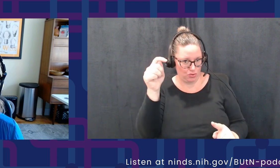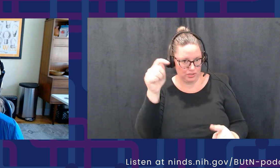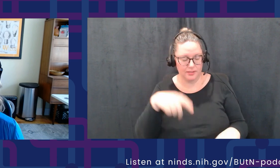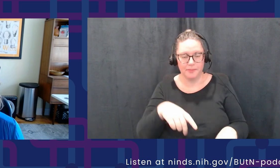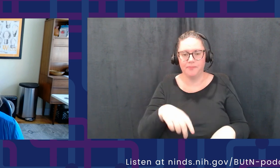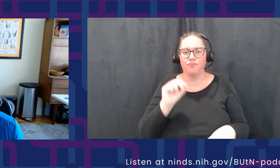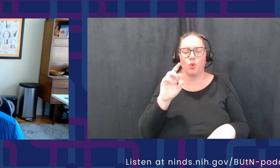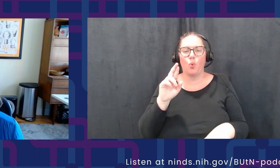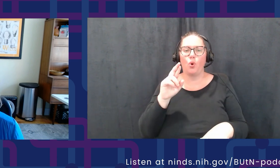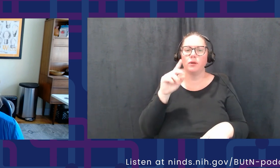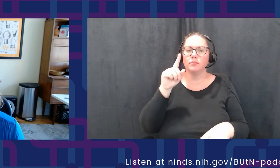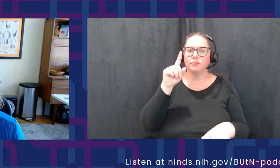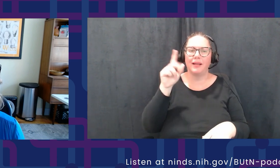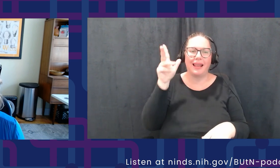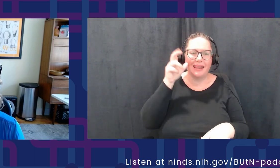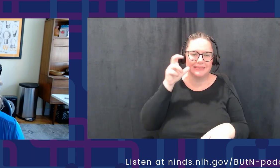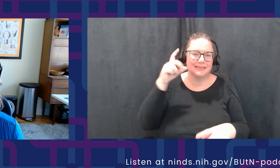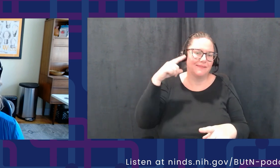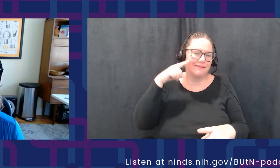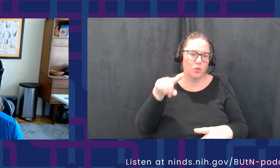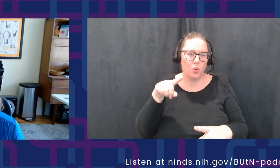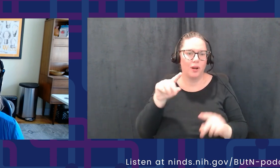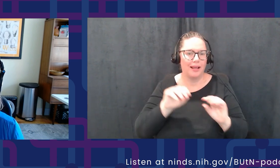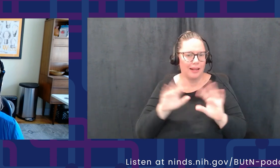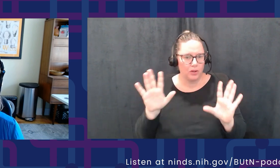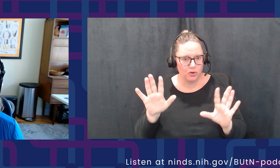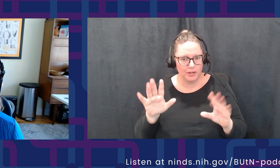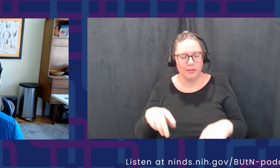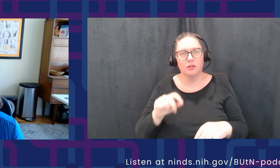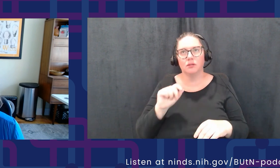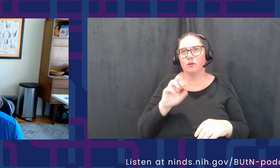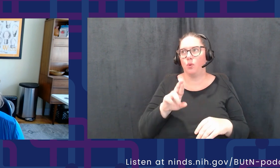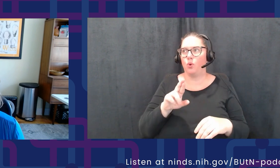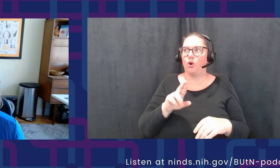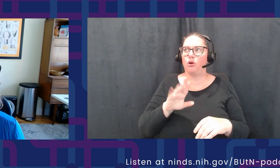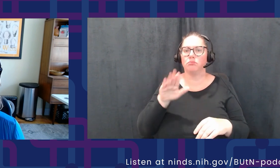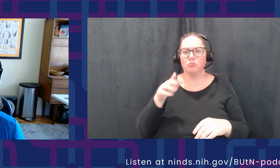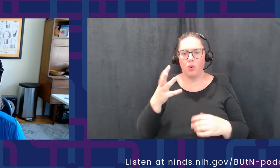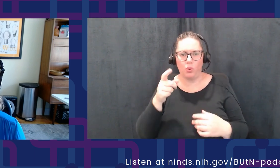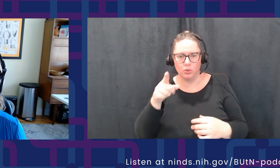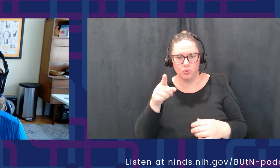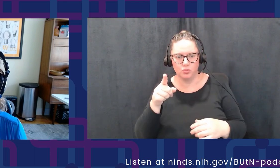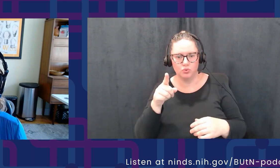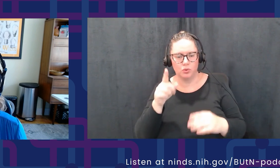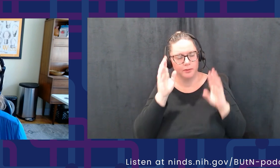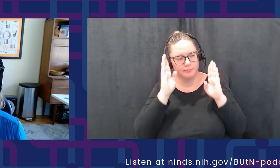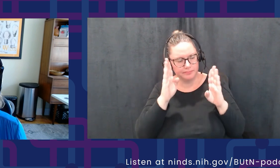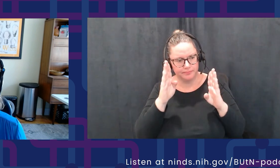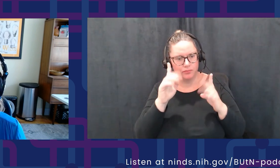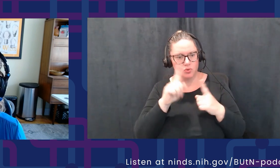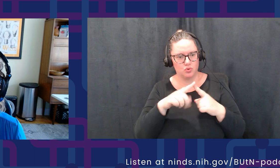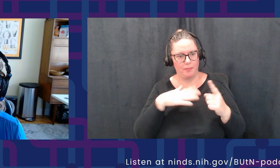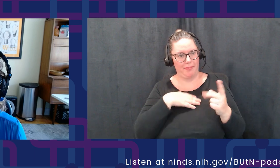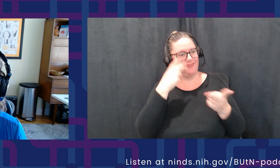Or I want you to listen for clarity. Or I want you to pay particular attention to my visuals."